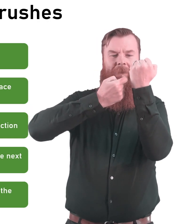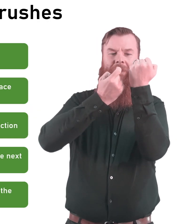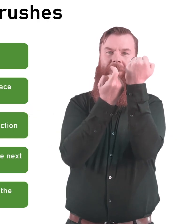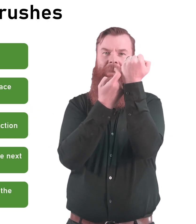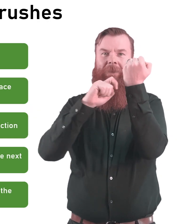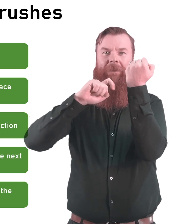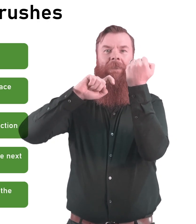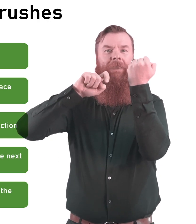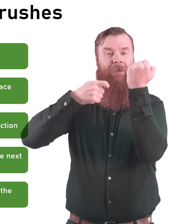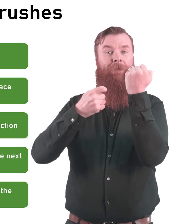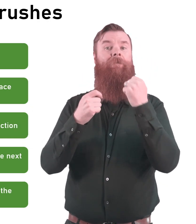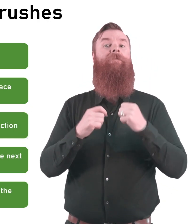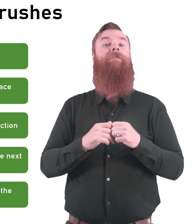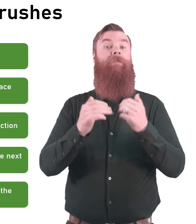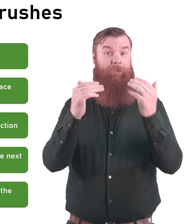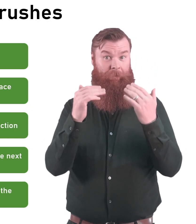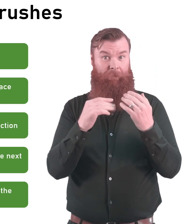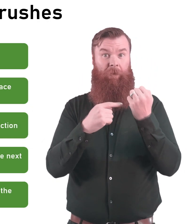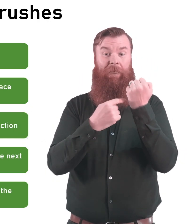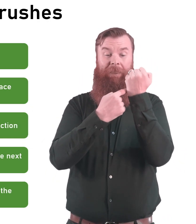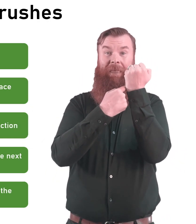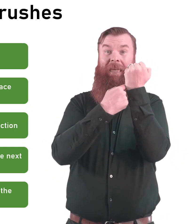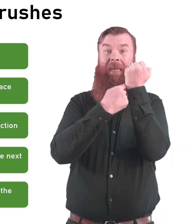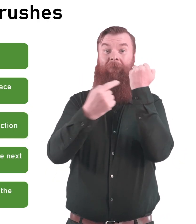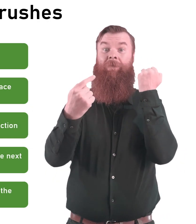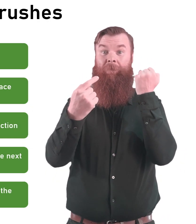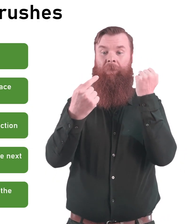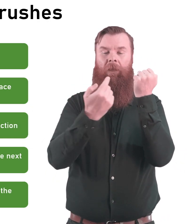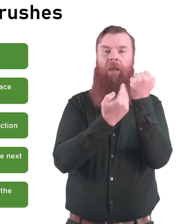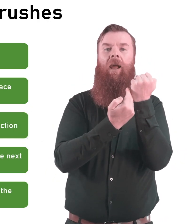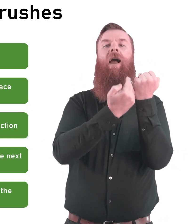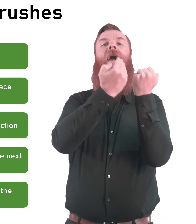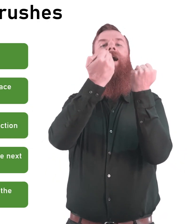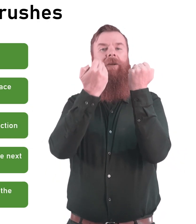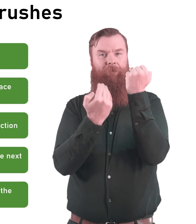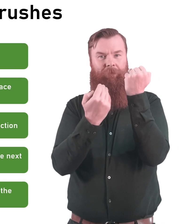Fourth, remove the brush and move to the next space.